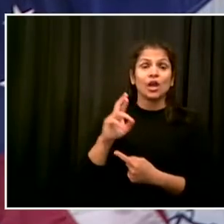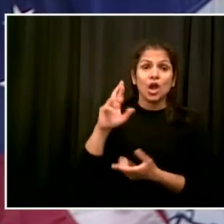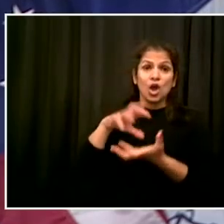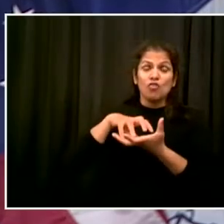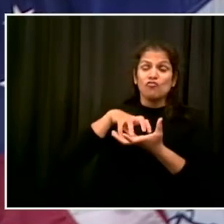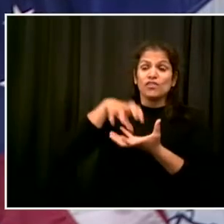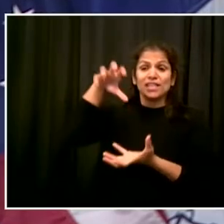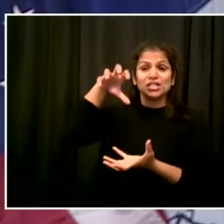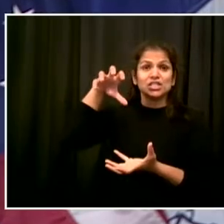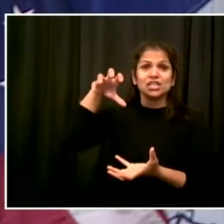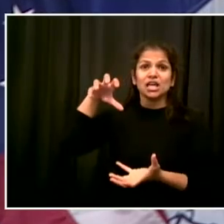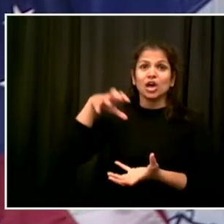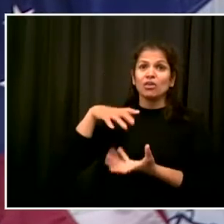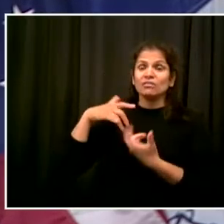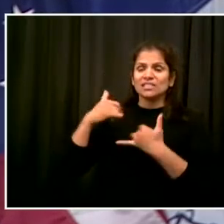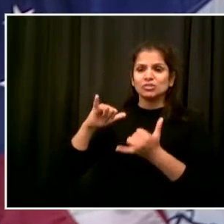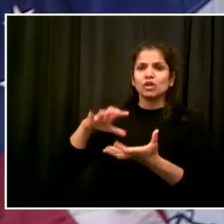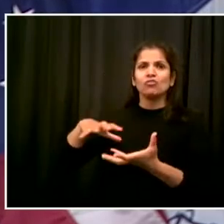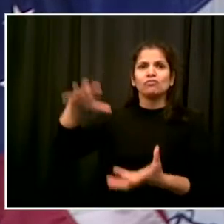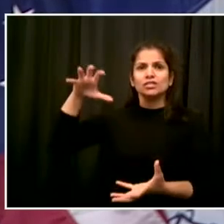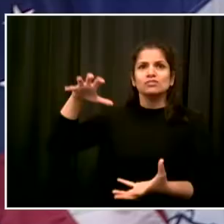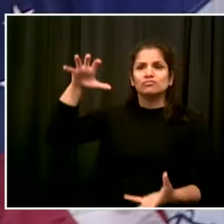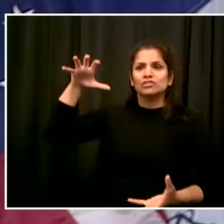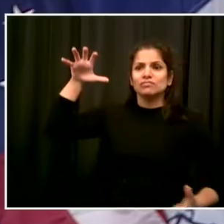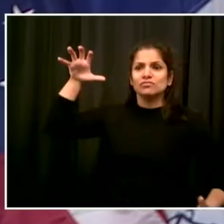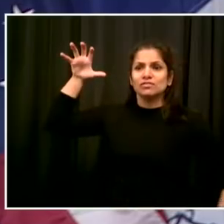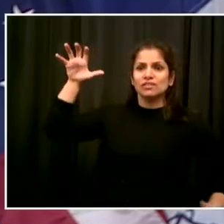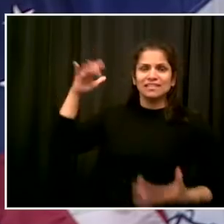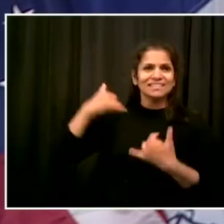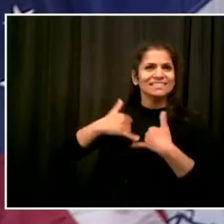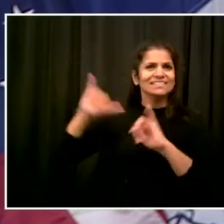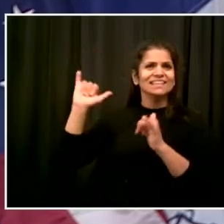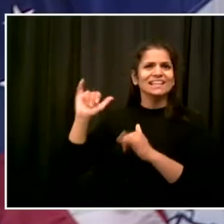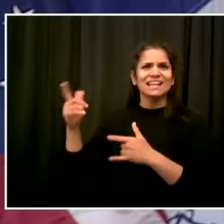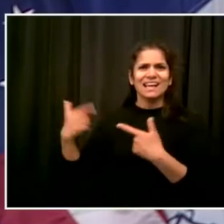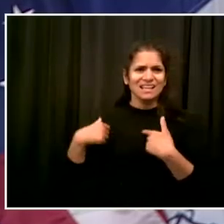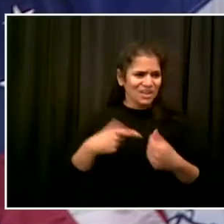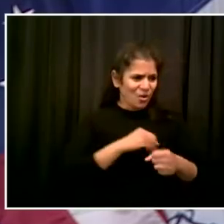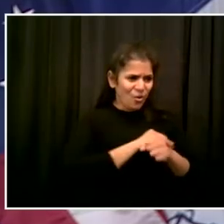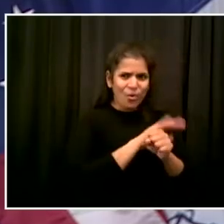THE CLASS DISPARITIES AS